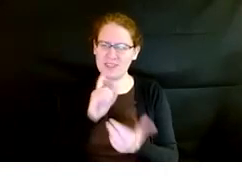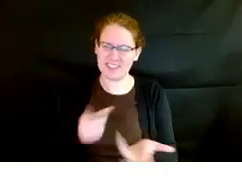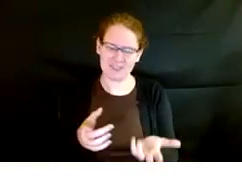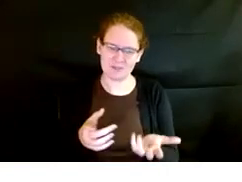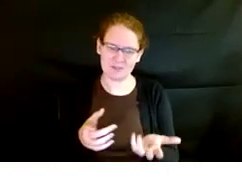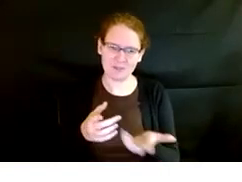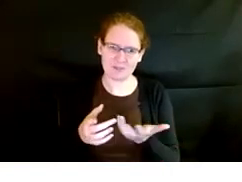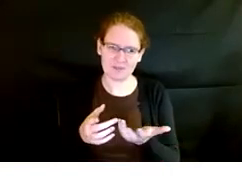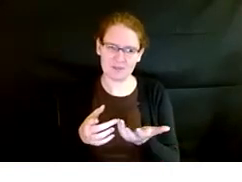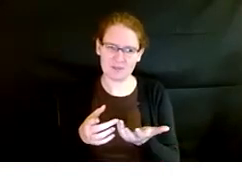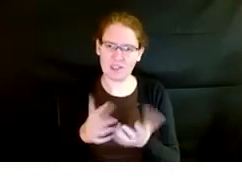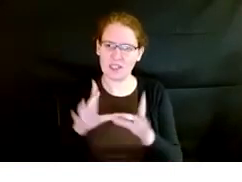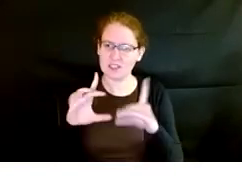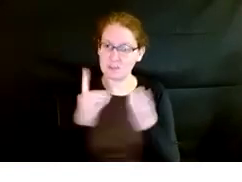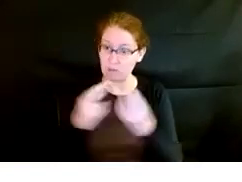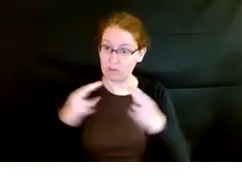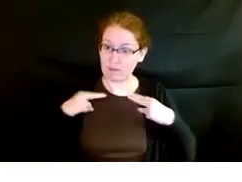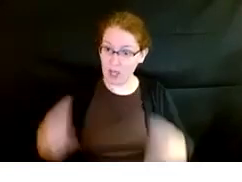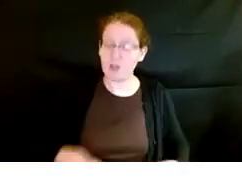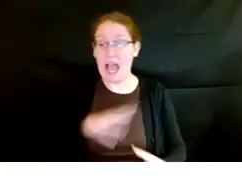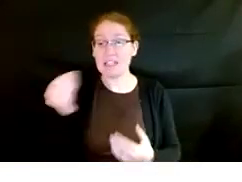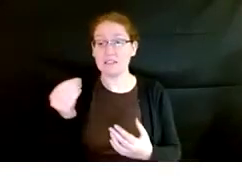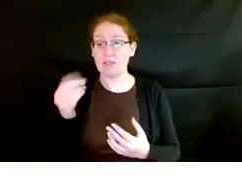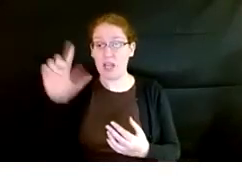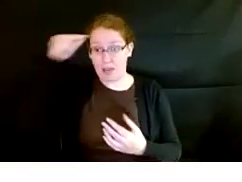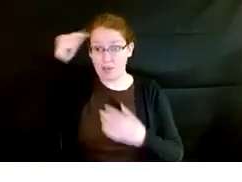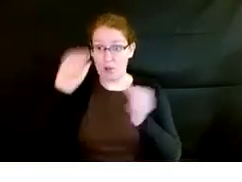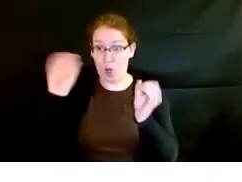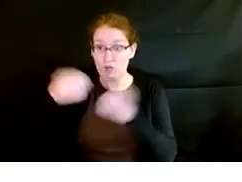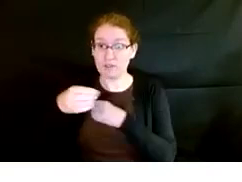the Department of Health and the governor's office did... I just want